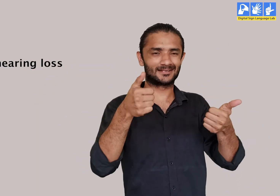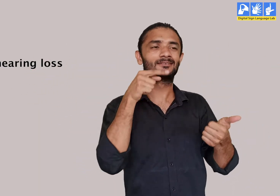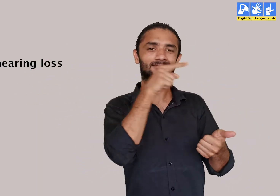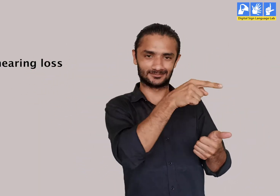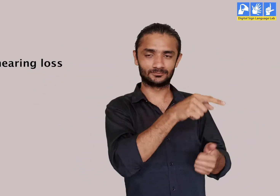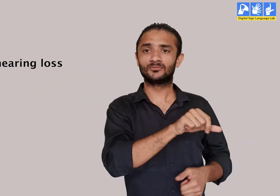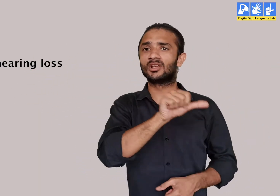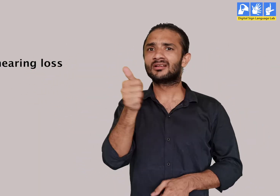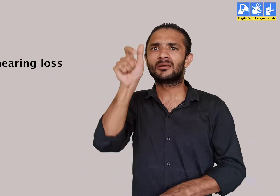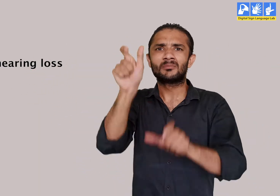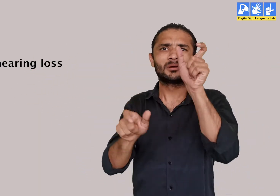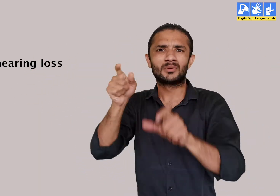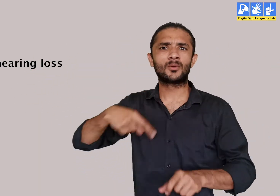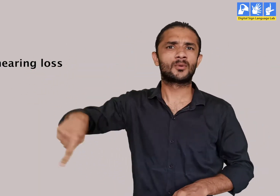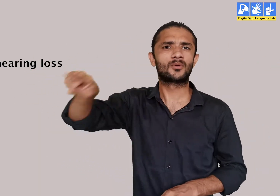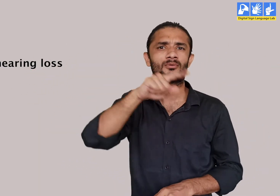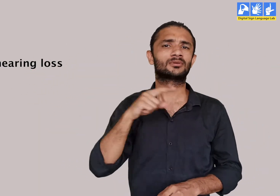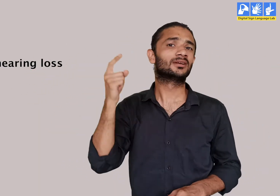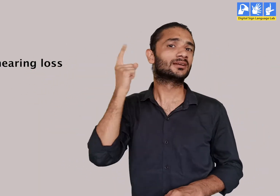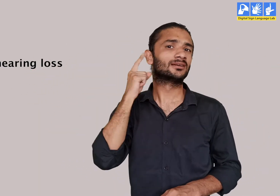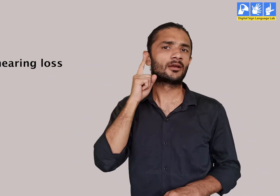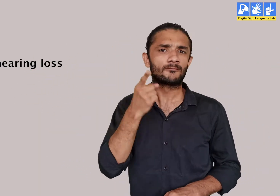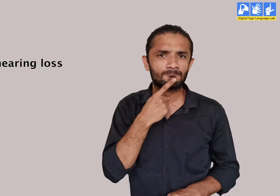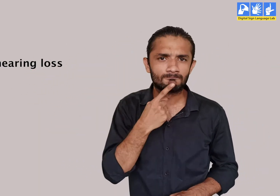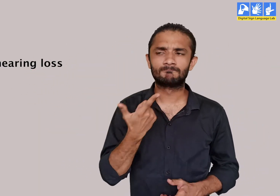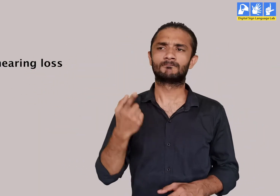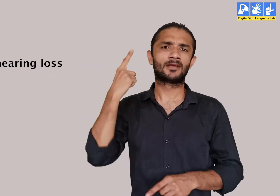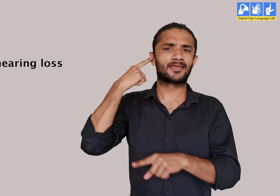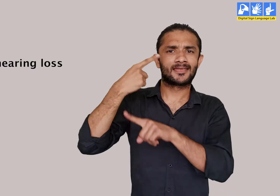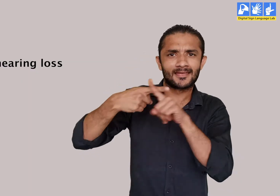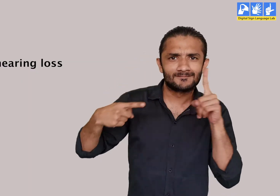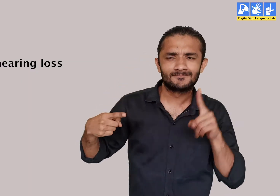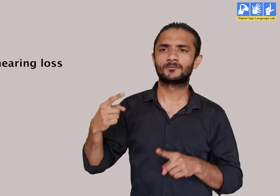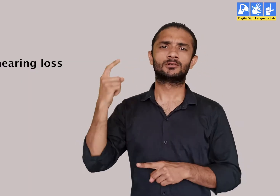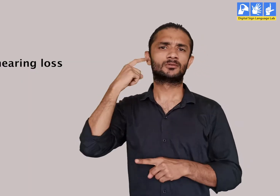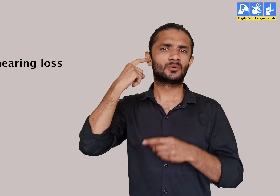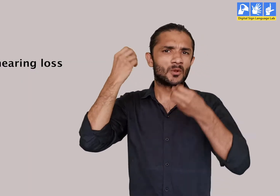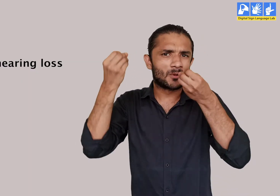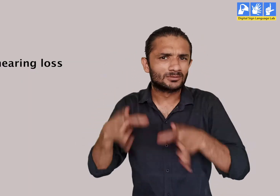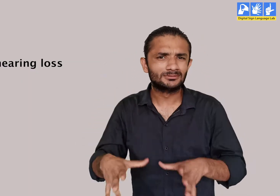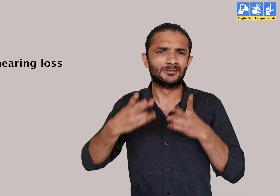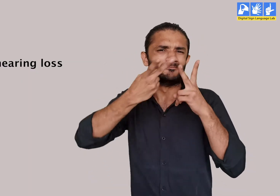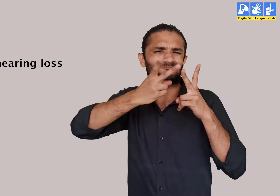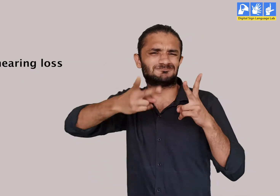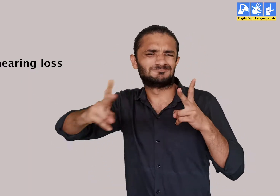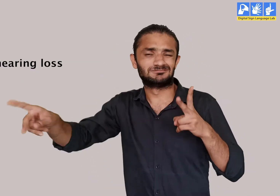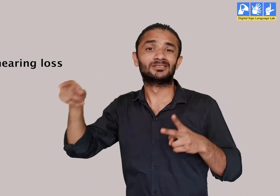and on the other hand there are deaf and hard of hearing people.